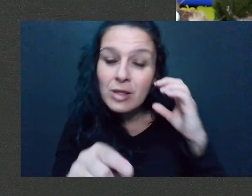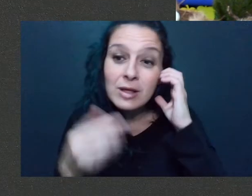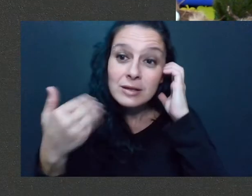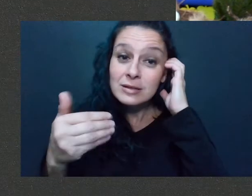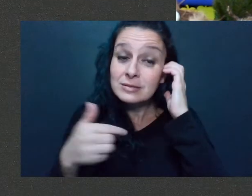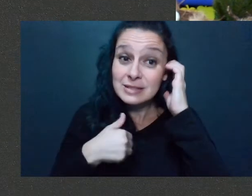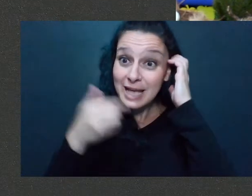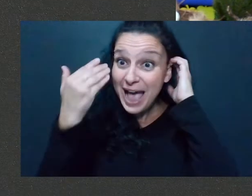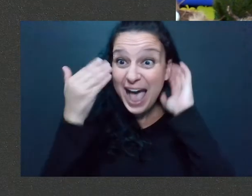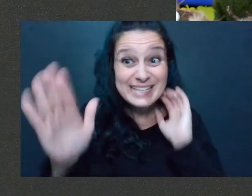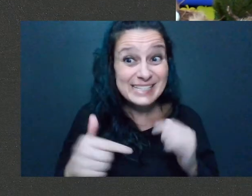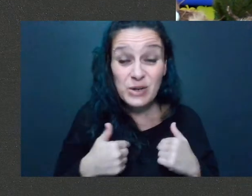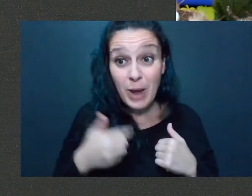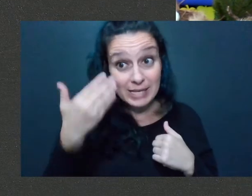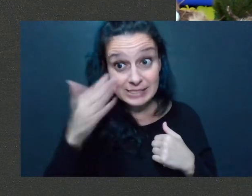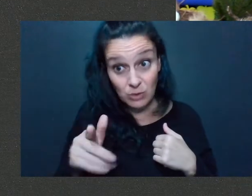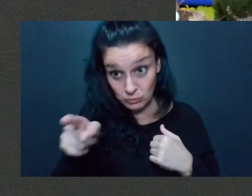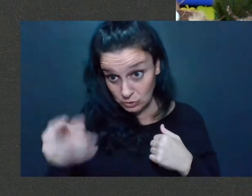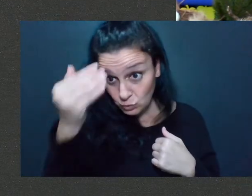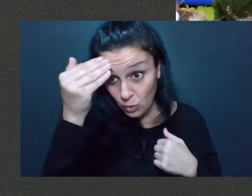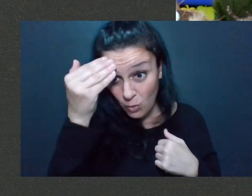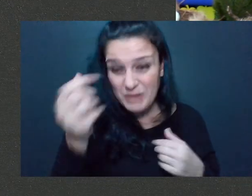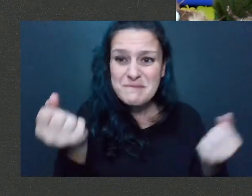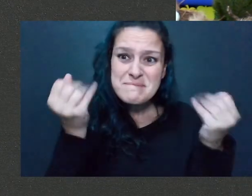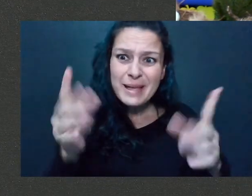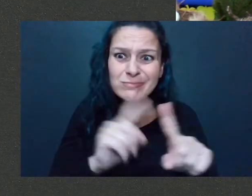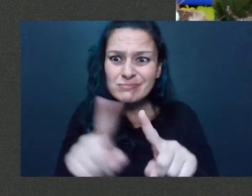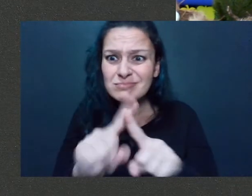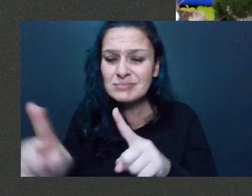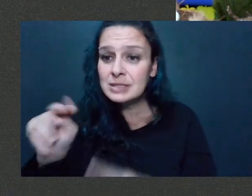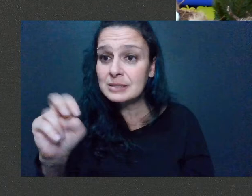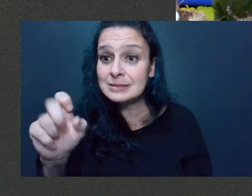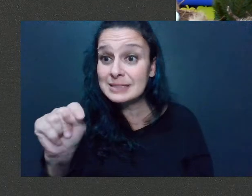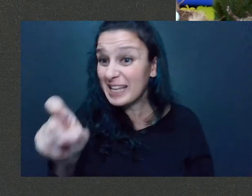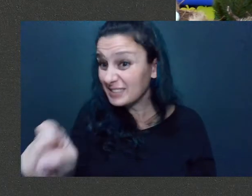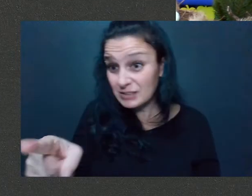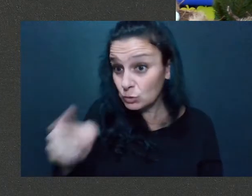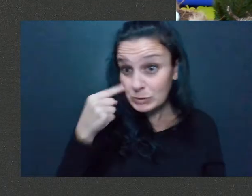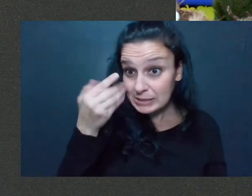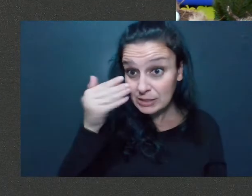I did not know, did you? That there are so many nests. Oh you didn't, okay.